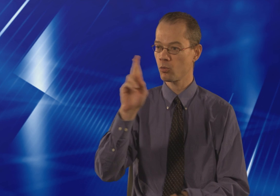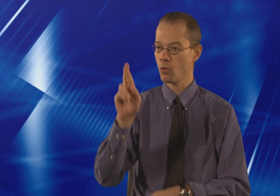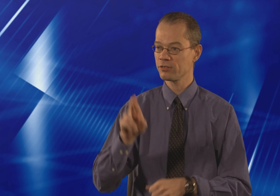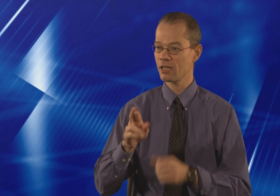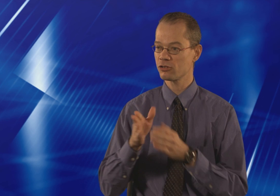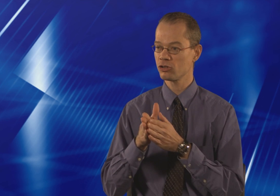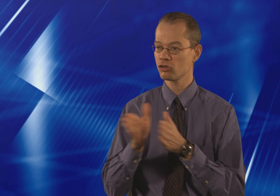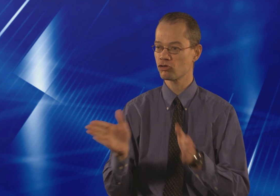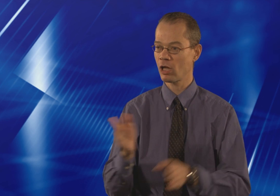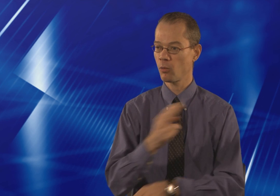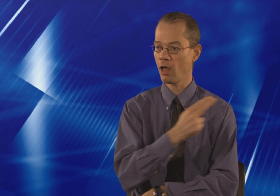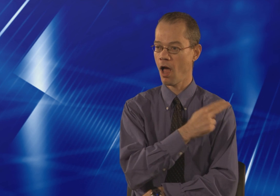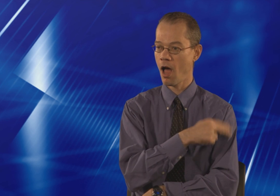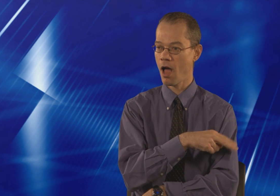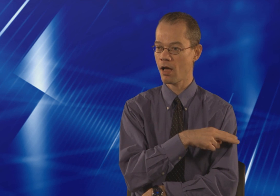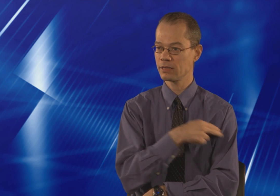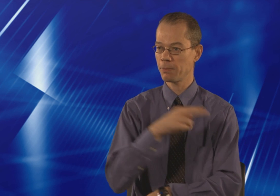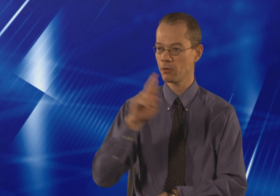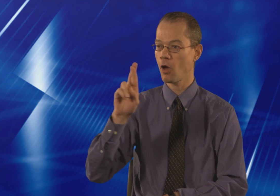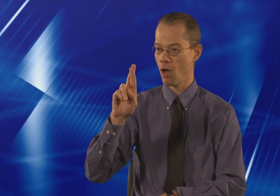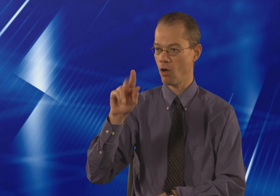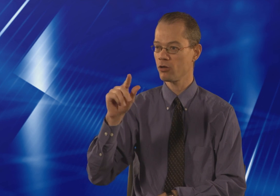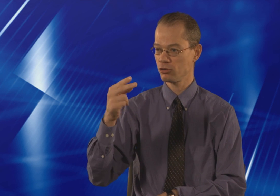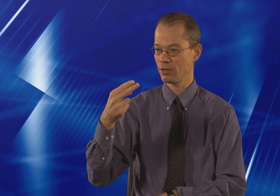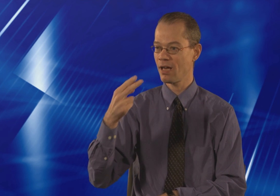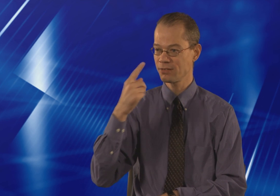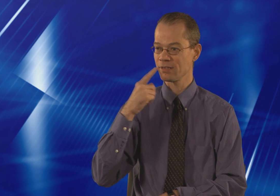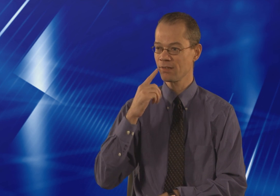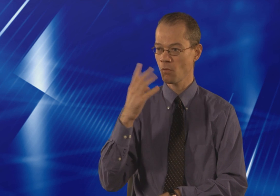I work at the Rochester General Hospital, RGH.